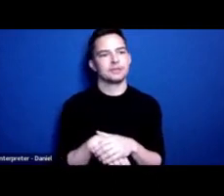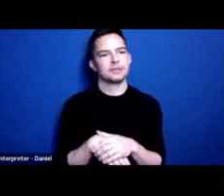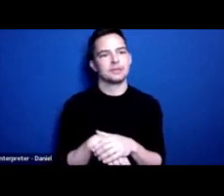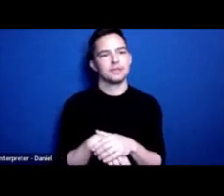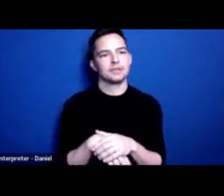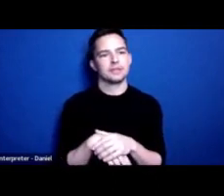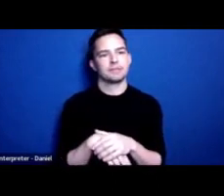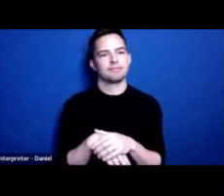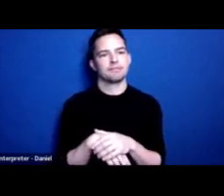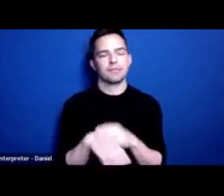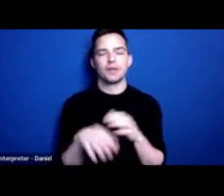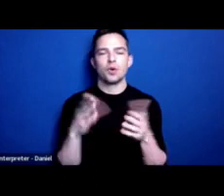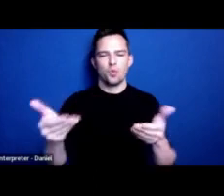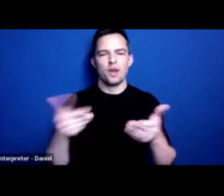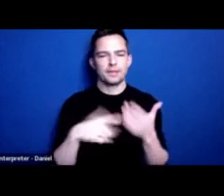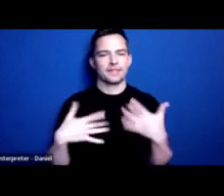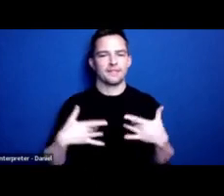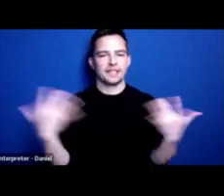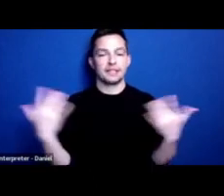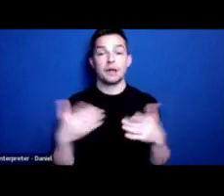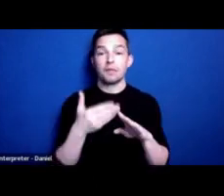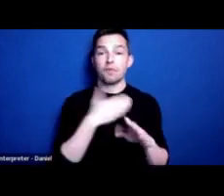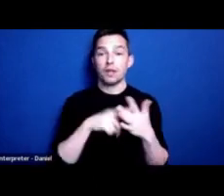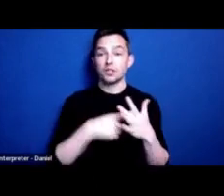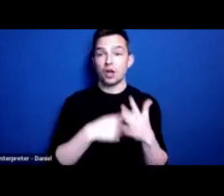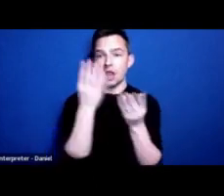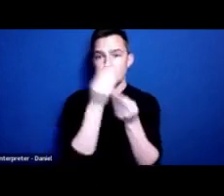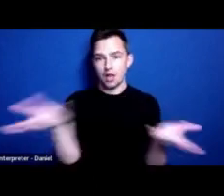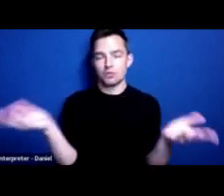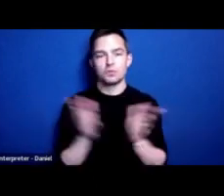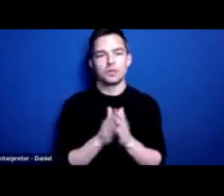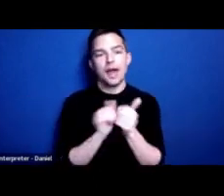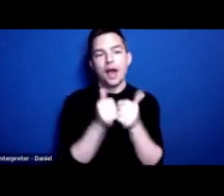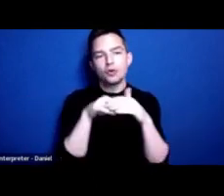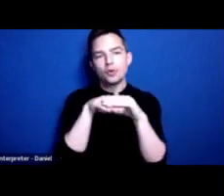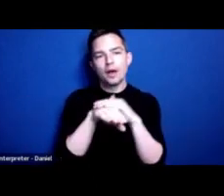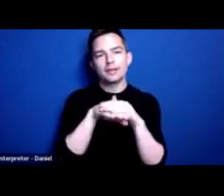wet to this event. Before I start, I want to let people know how to access the live Spanish